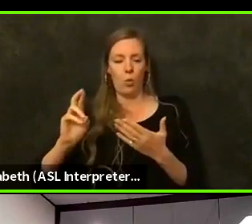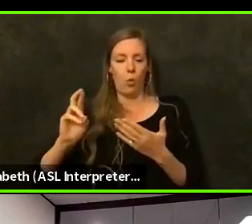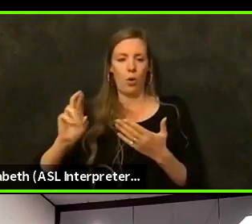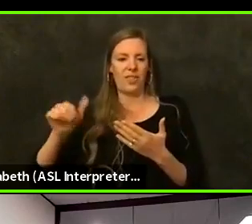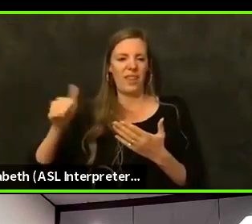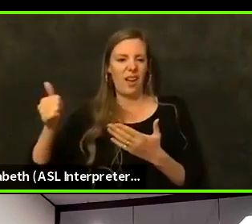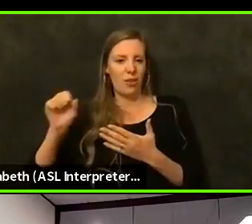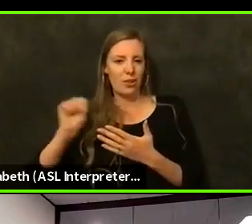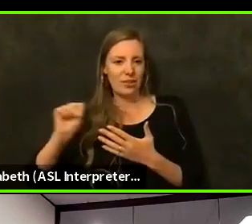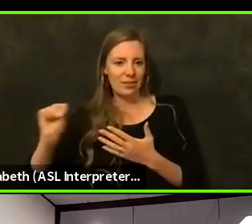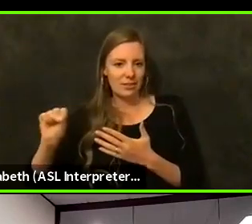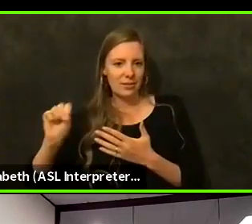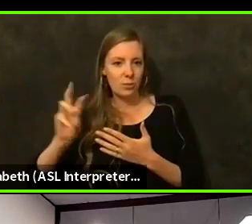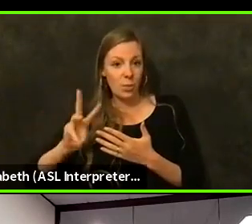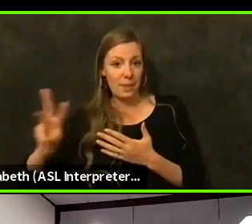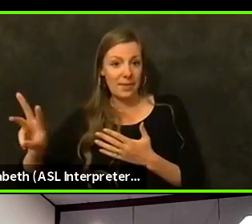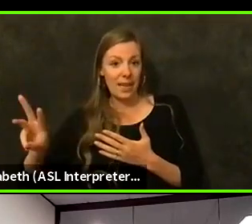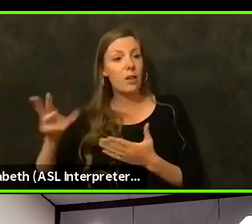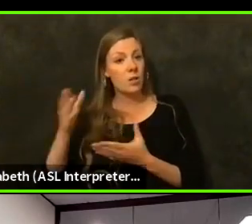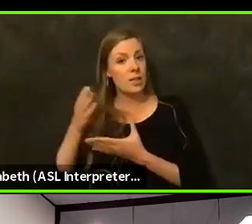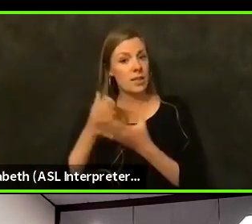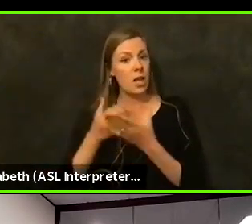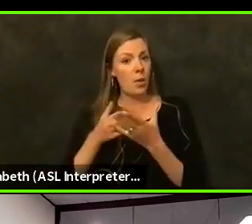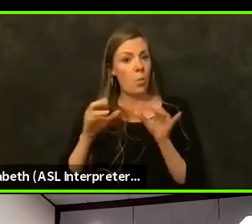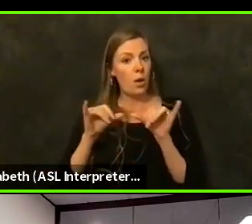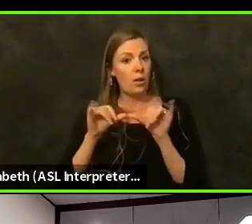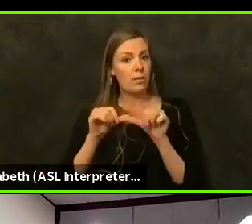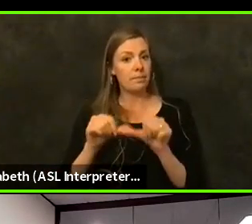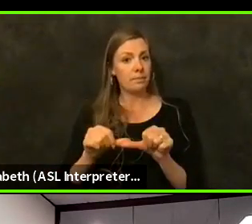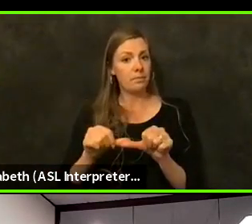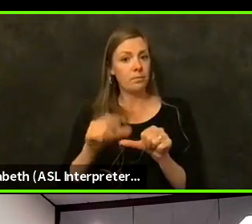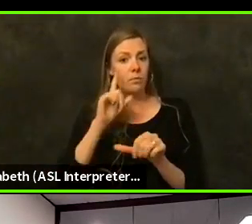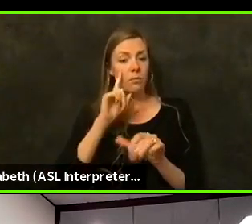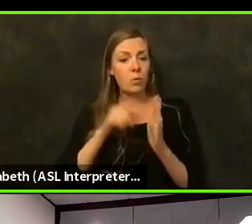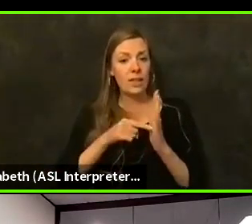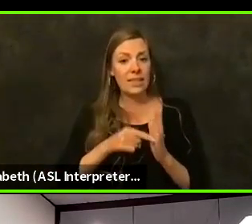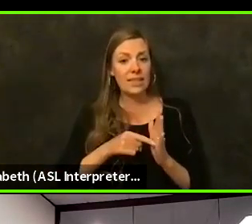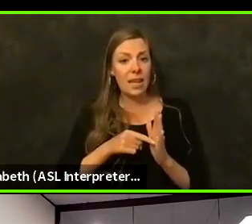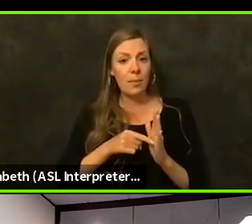some systems that may may remain in place, though. For example, those pharmacies will still